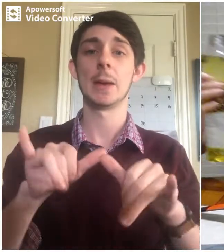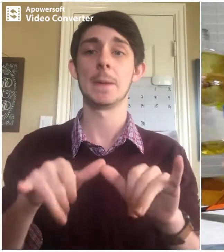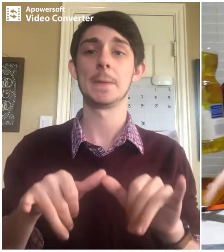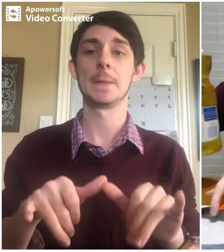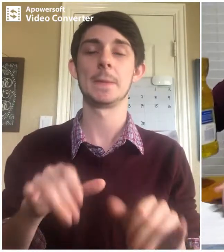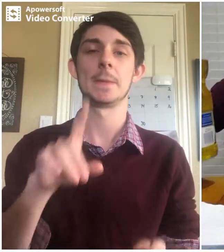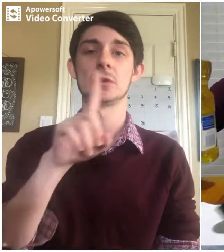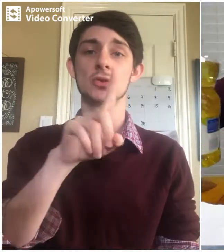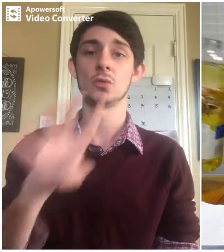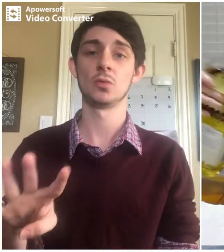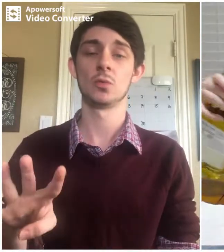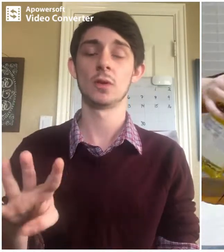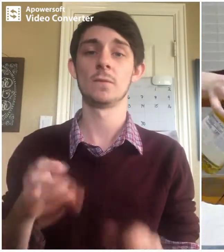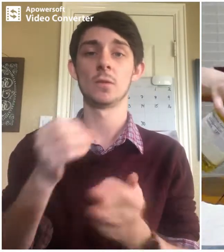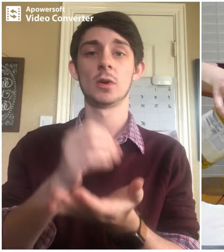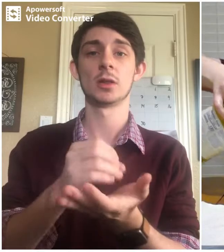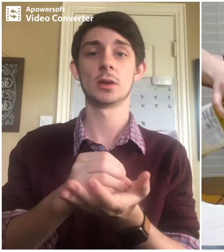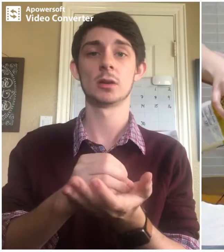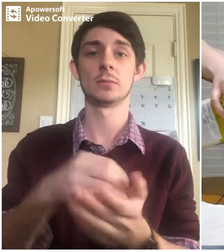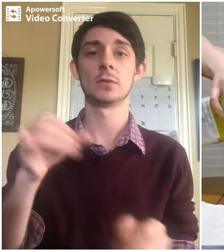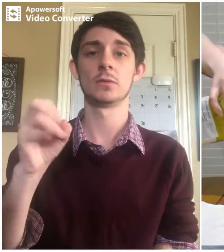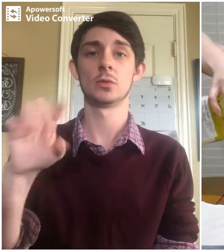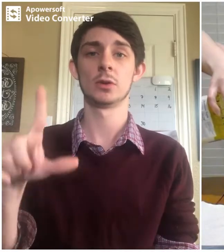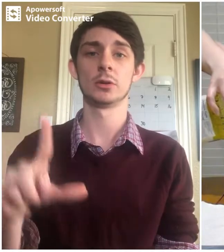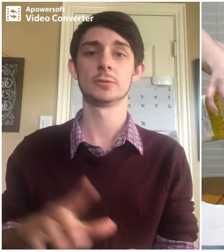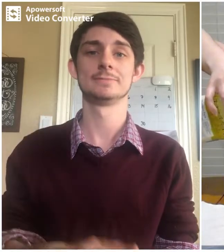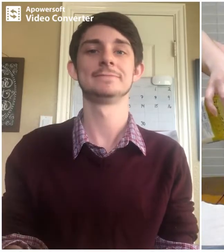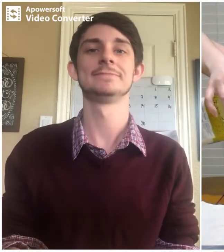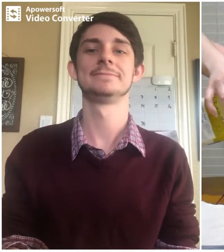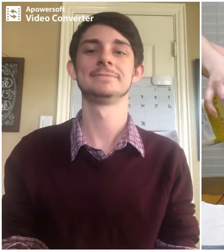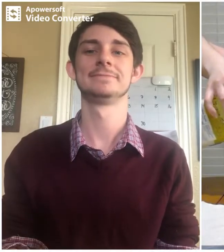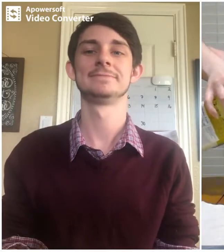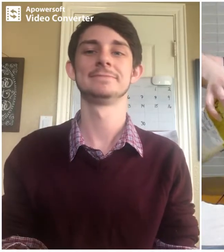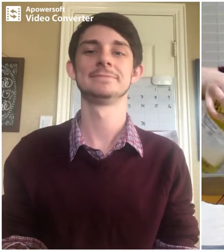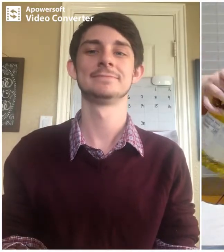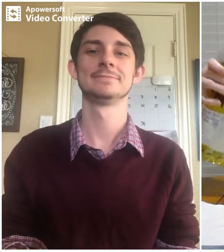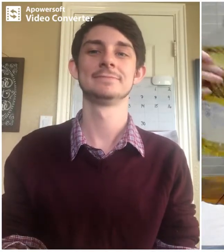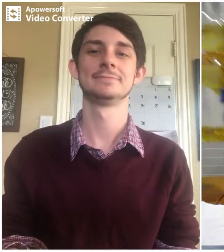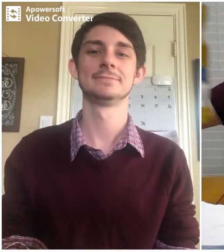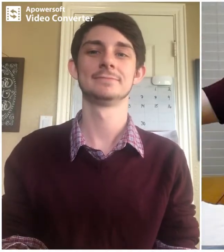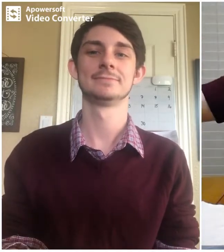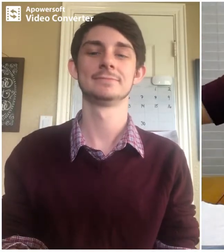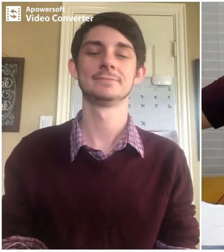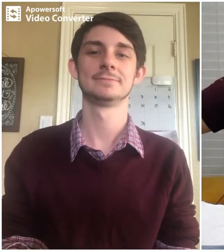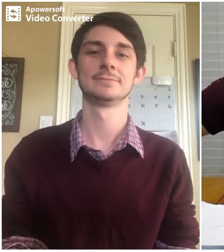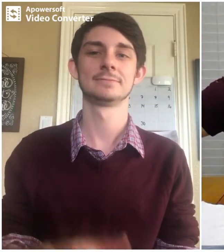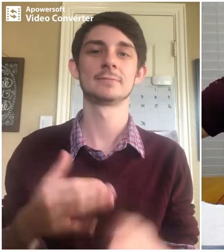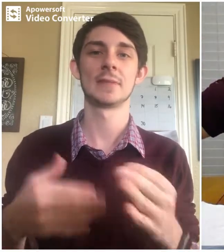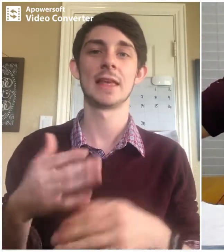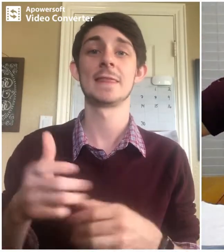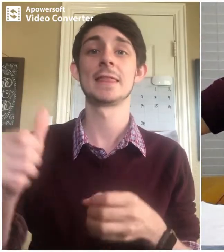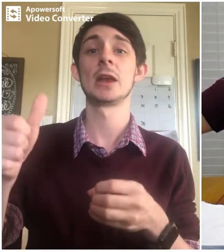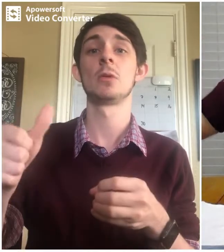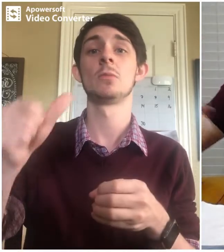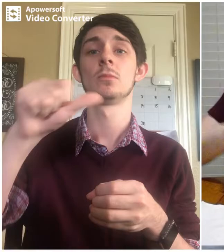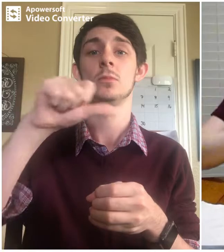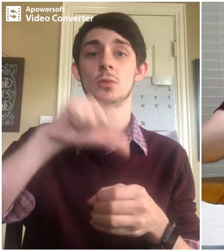like this. There you go. Then you are going to pour this 1/4 cup of oil